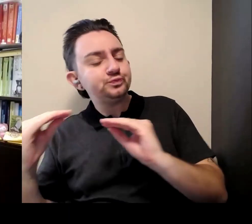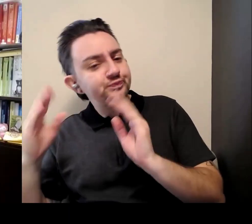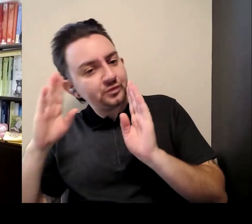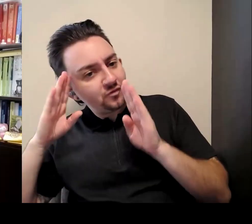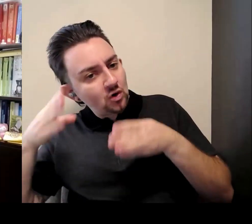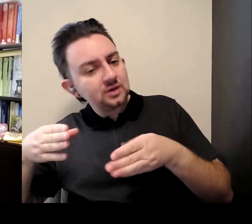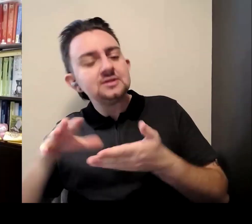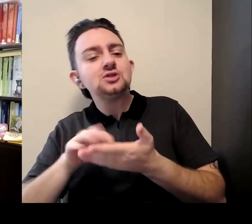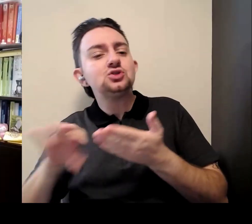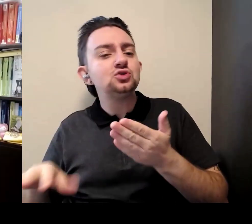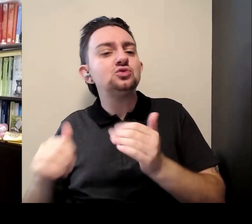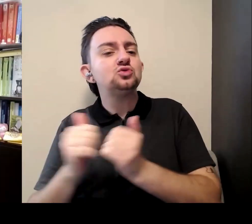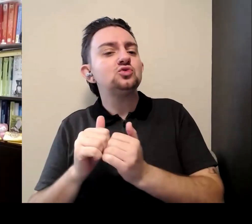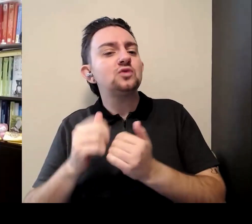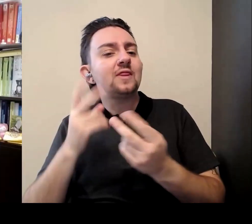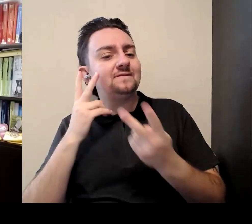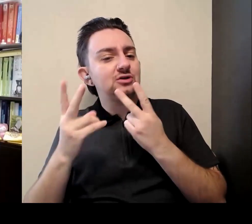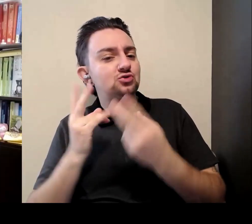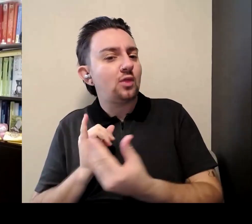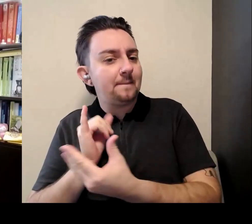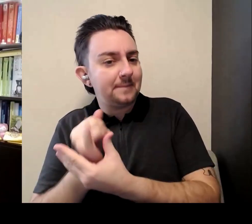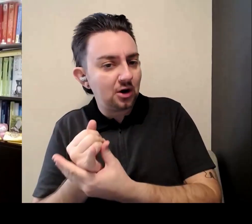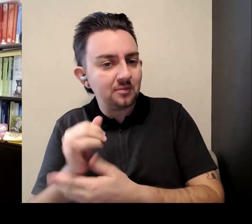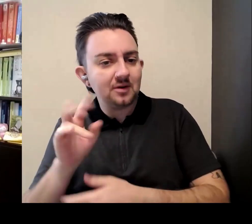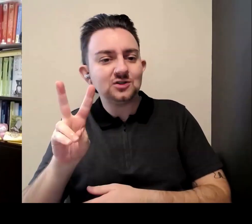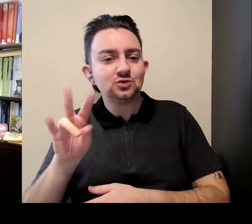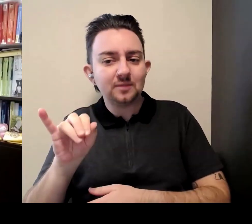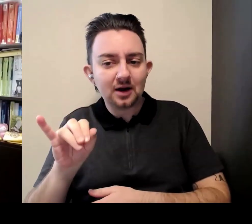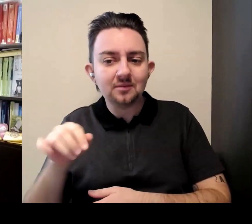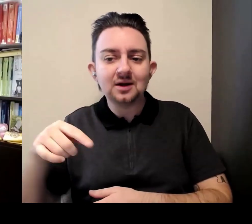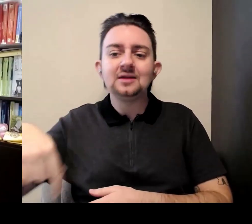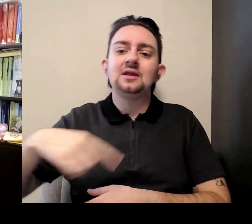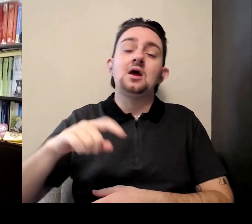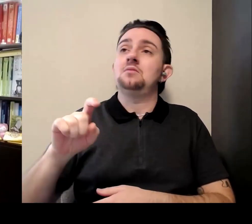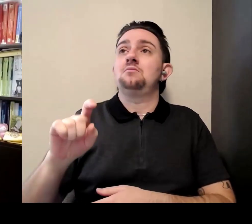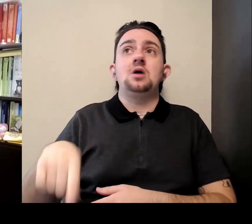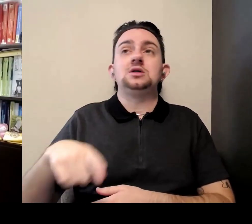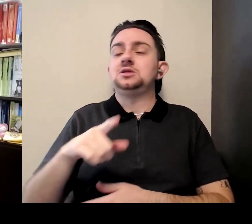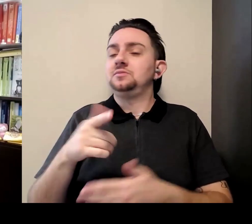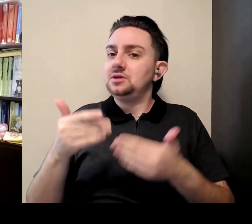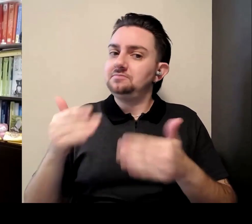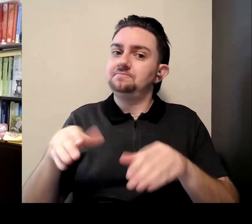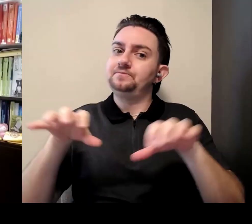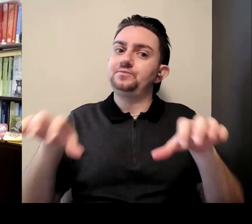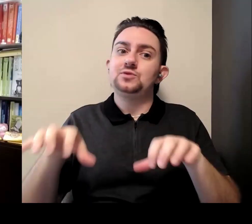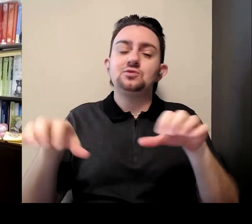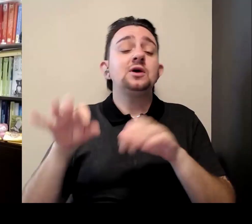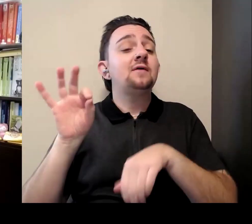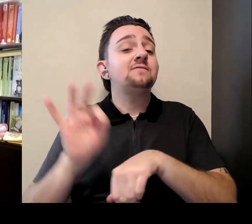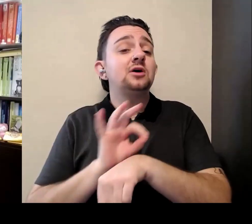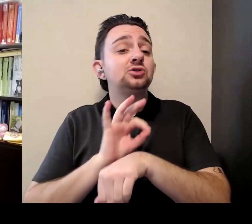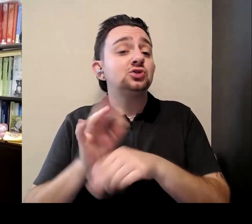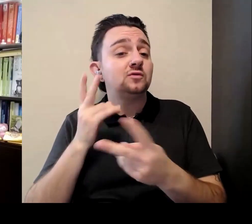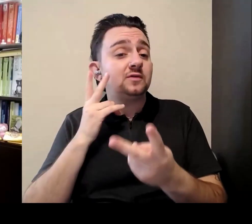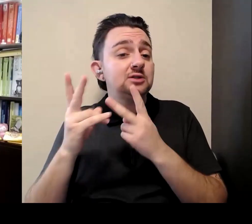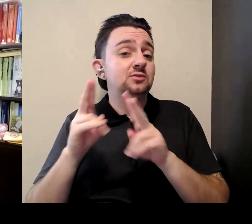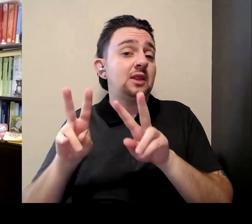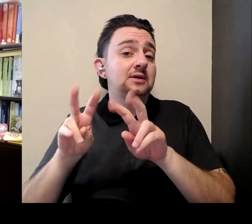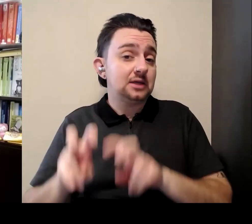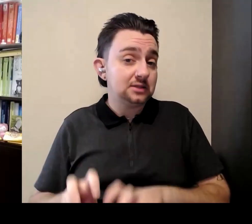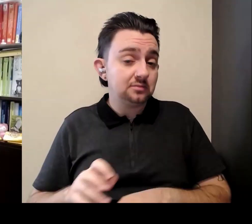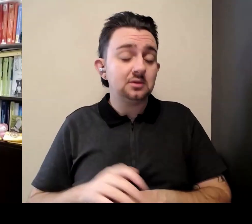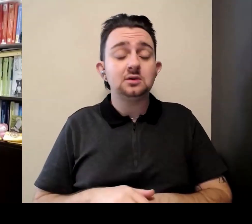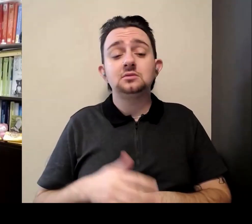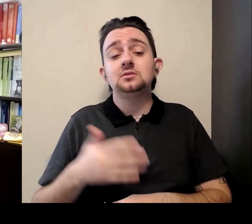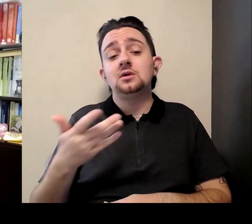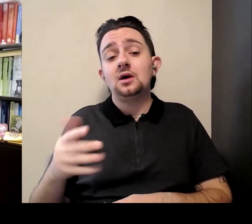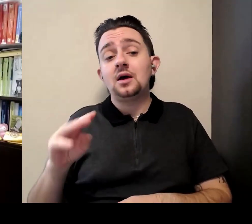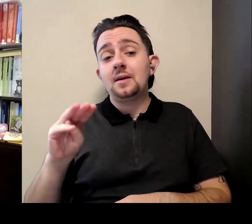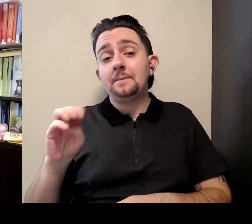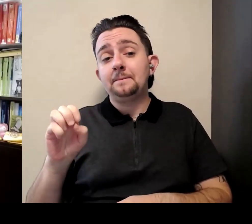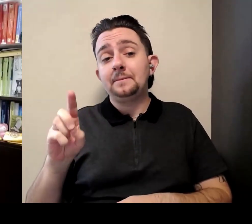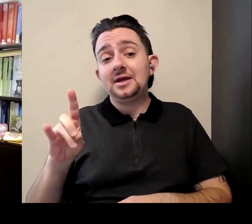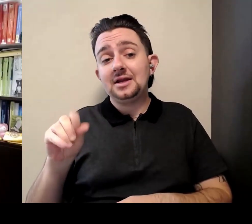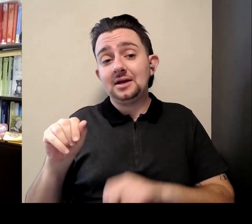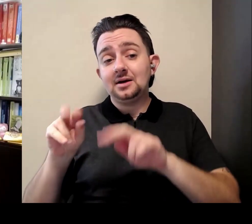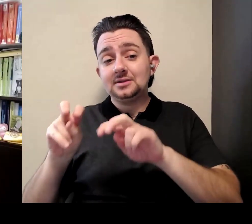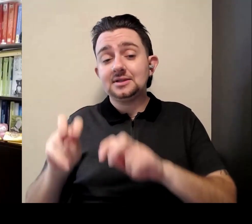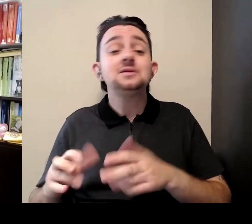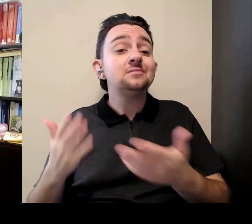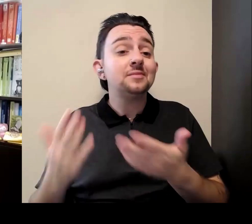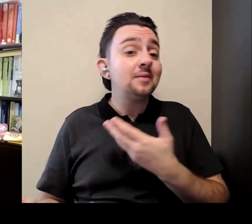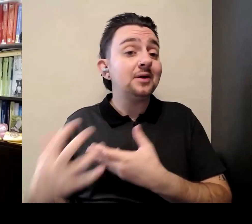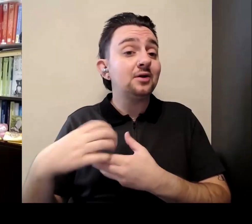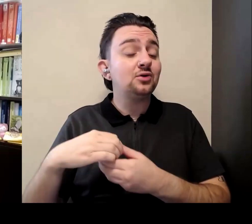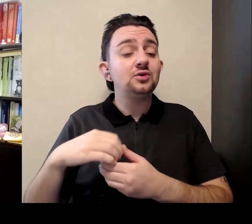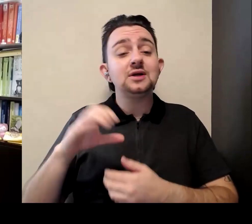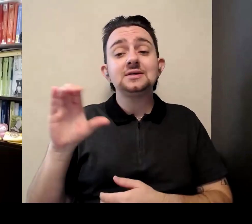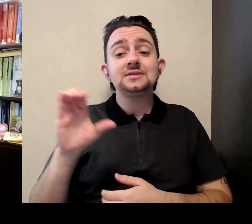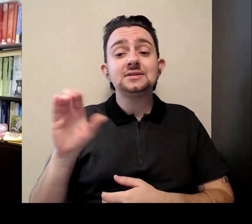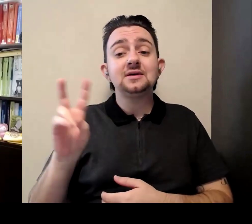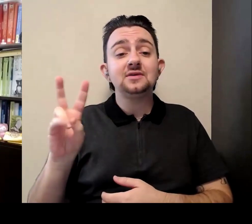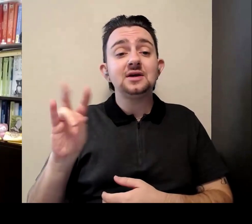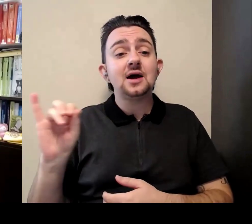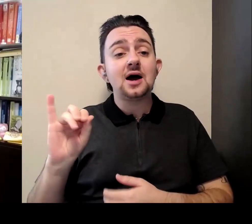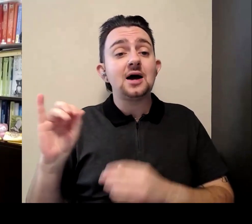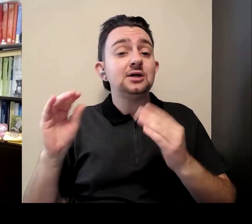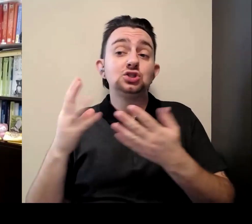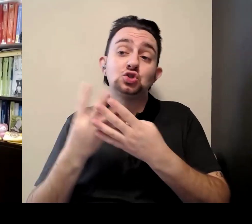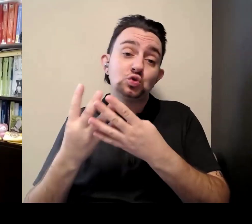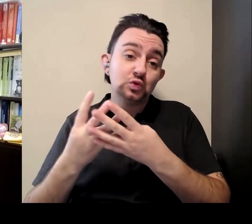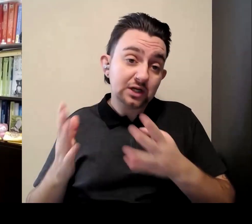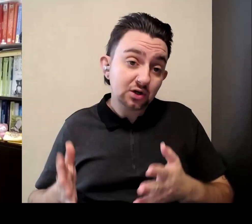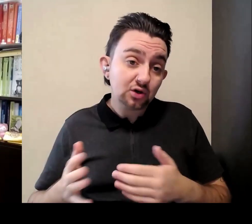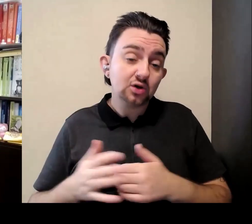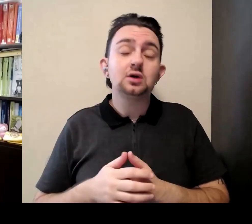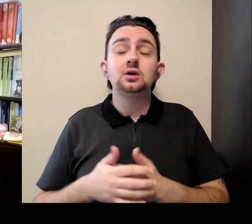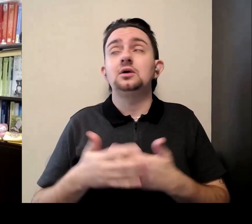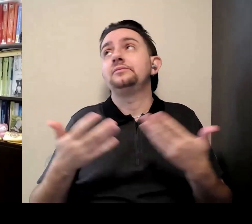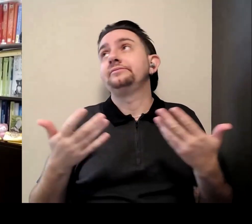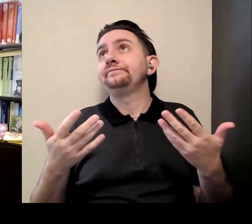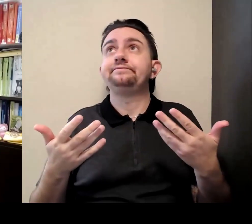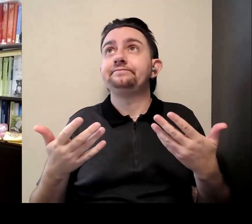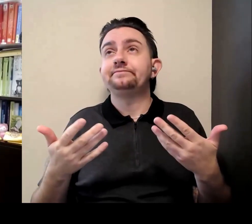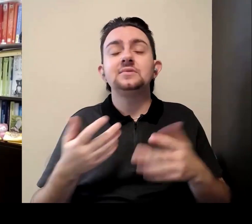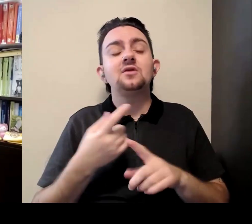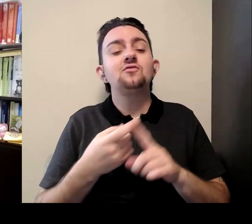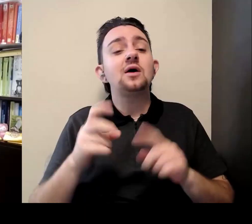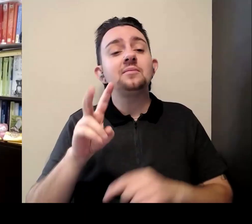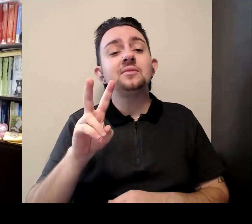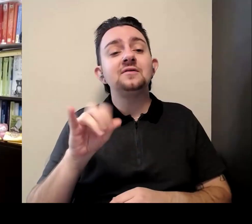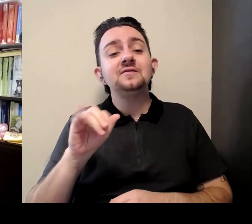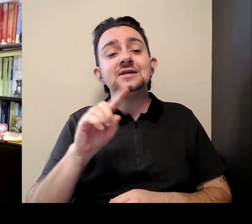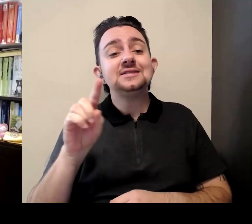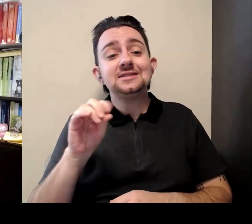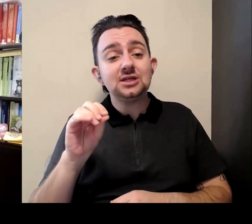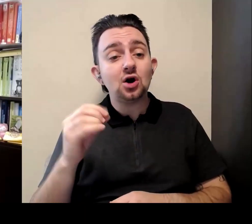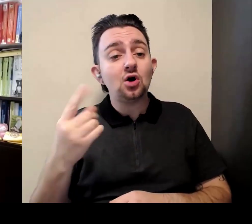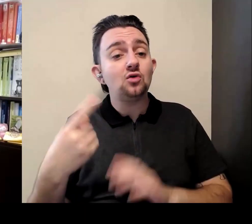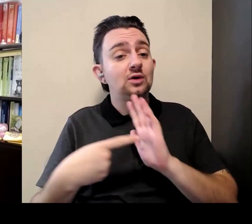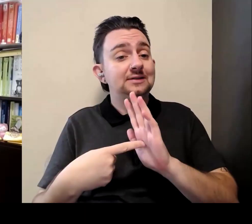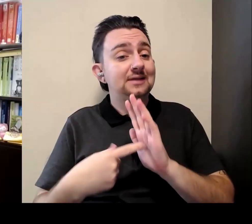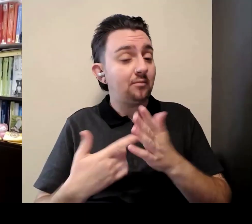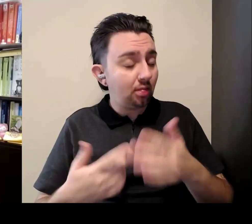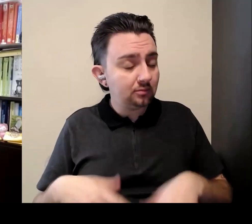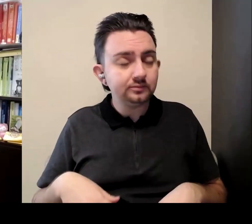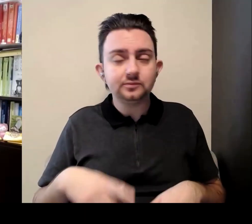Our teachers of students with visual impairment need to be doing a functional vision assessment and their learning media assessment. And so this might include using CVI screeners like the Teach CVI screener or CVI screeners from Visio. And of course, doing a very robust RIOT